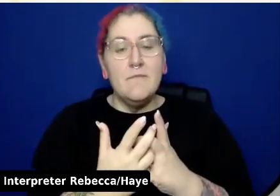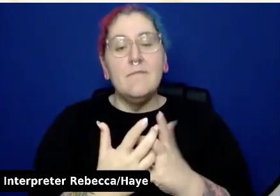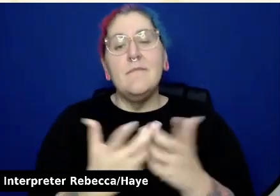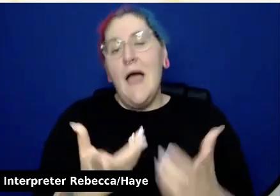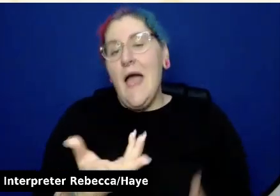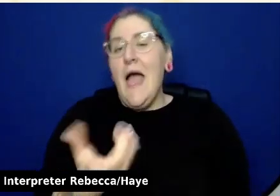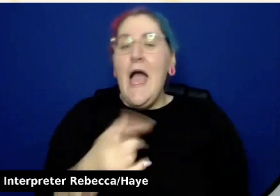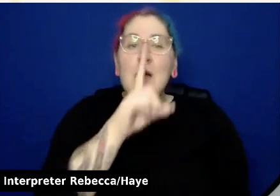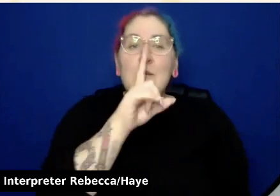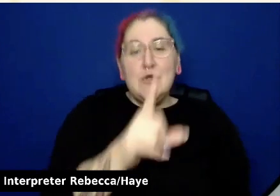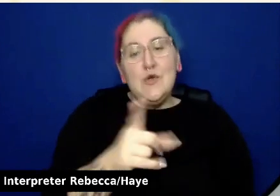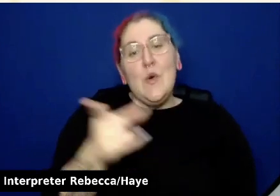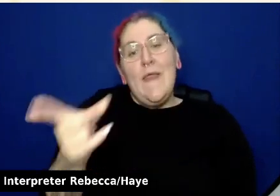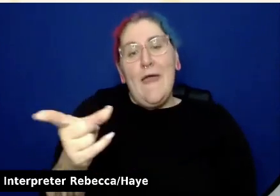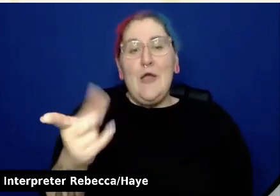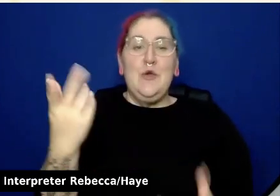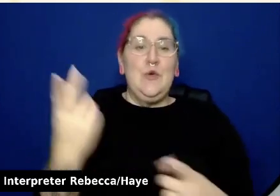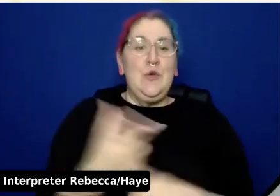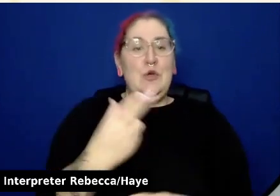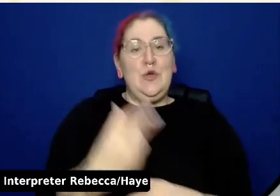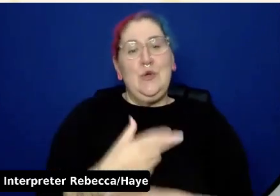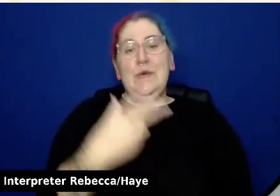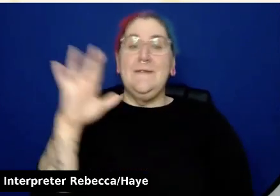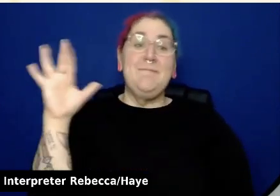Emily tried the same, but it didn't work.